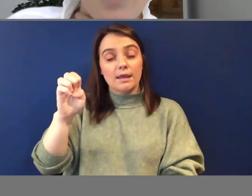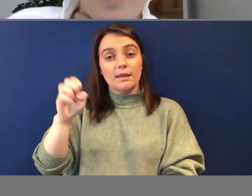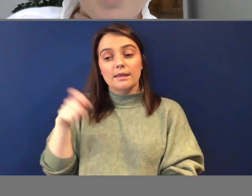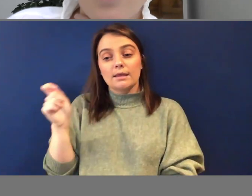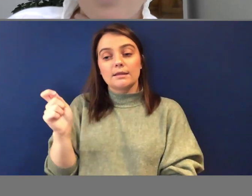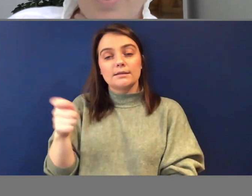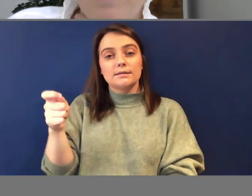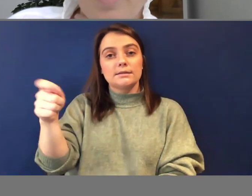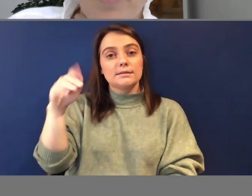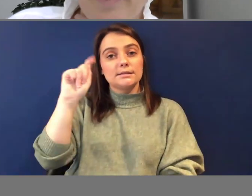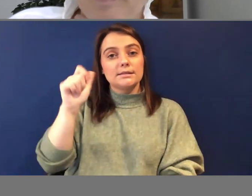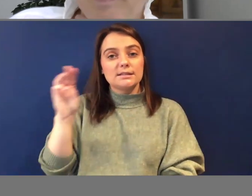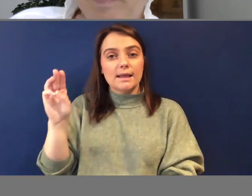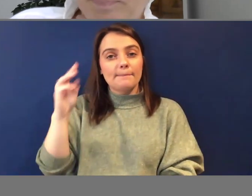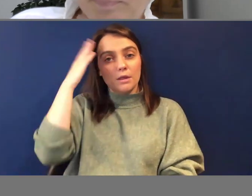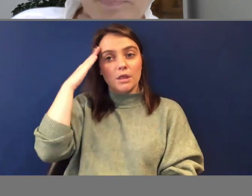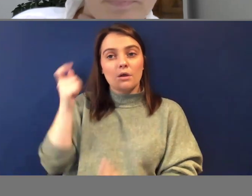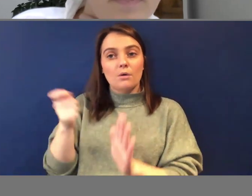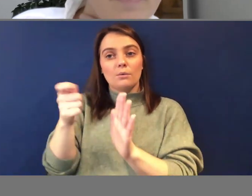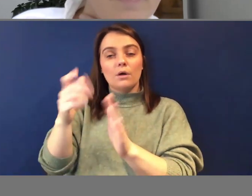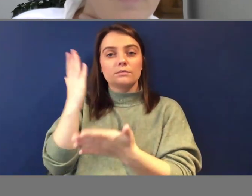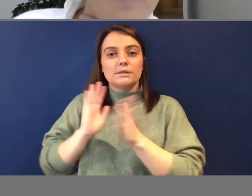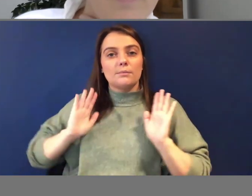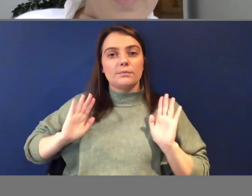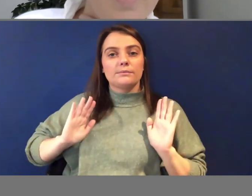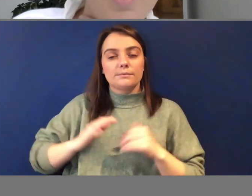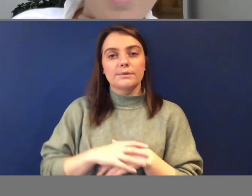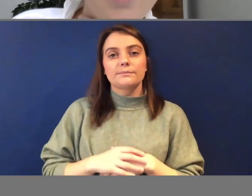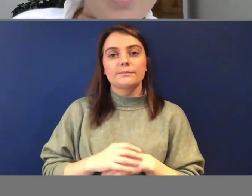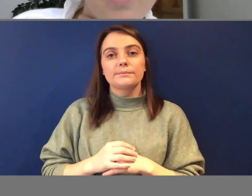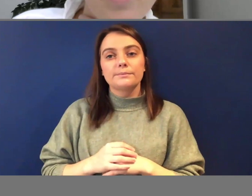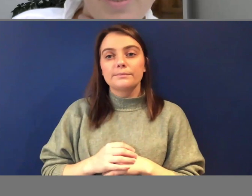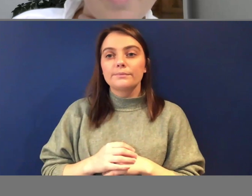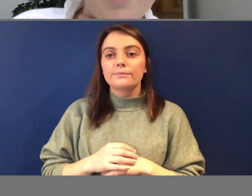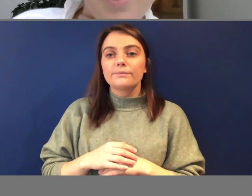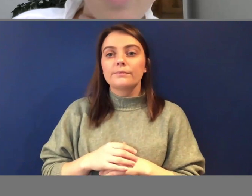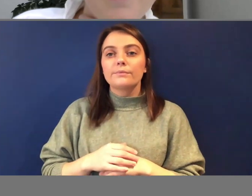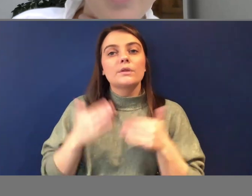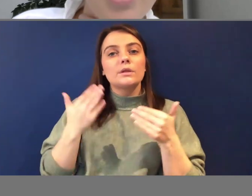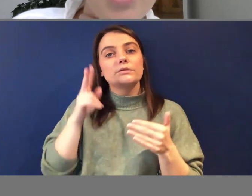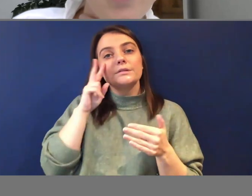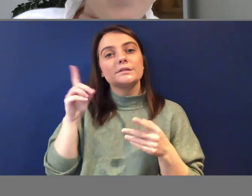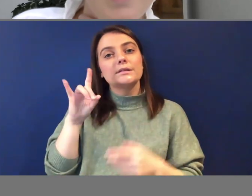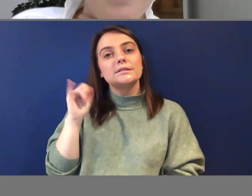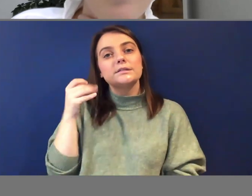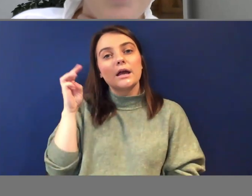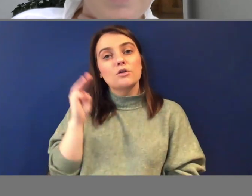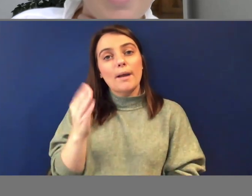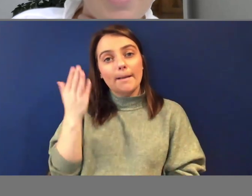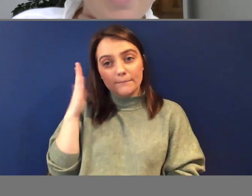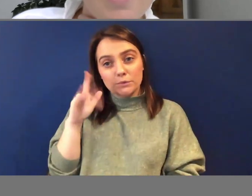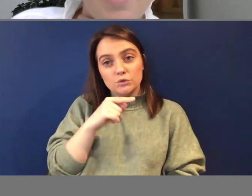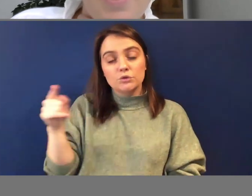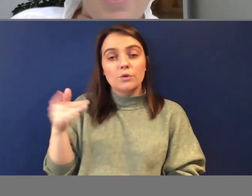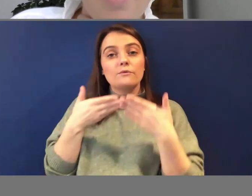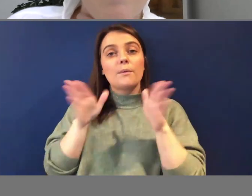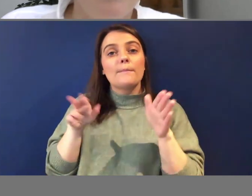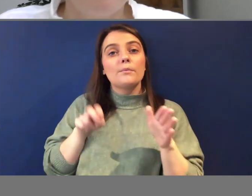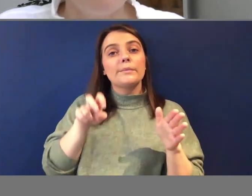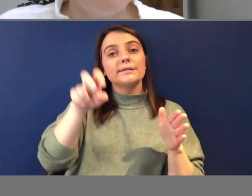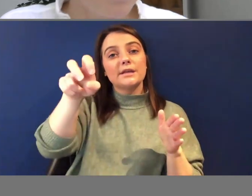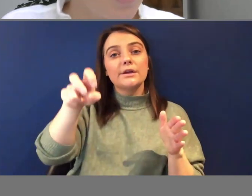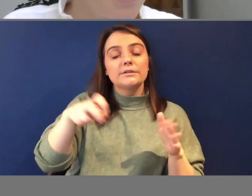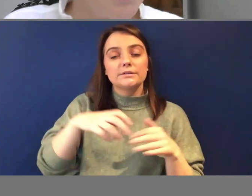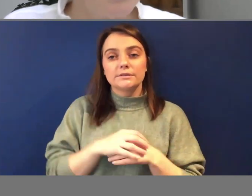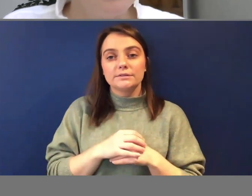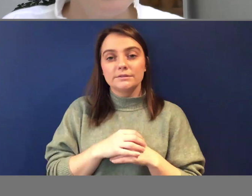know not to keep going so just going to look at some diagrams which show for public stairs part K